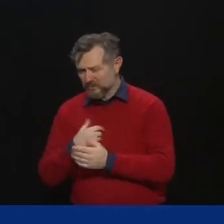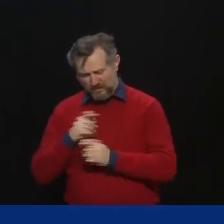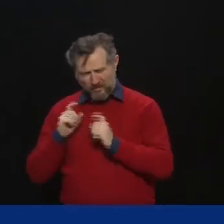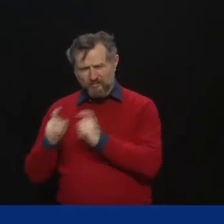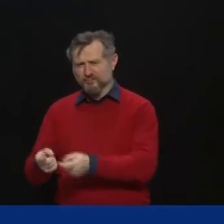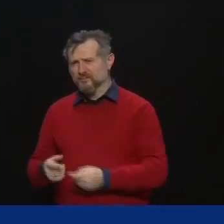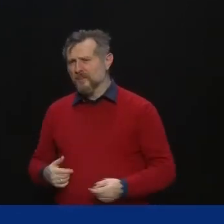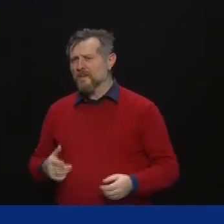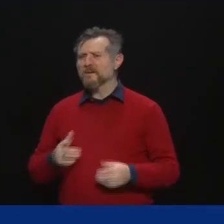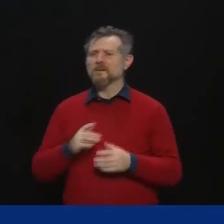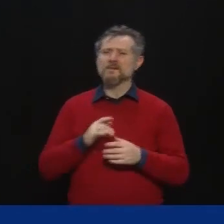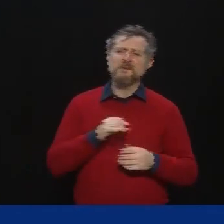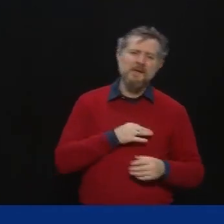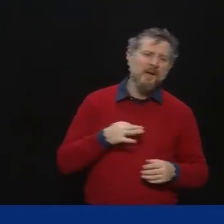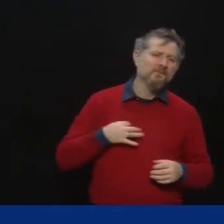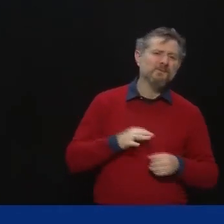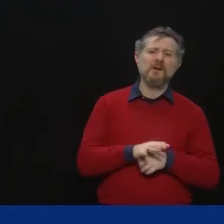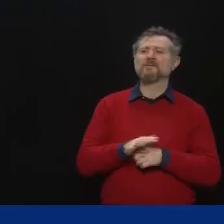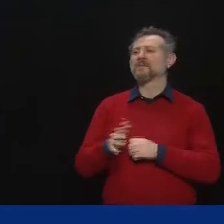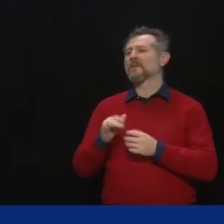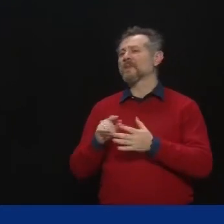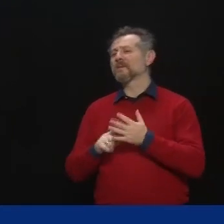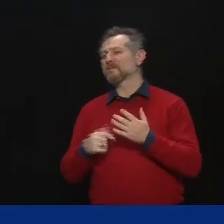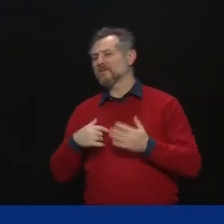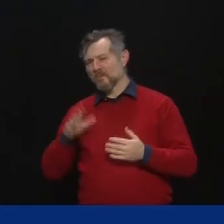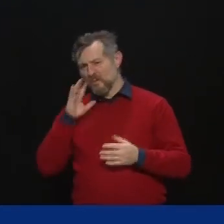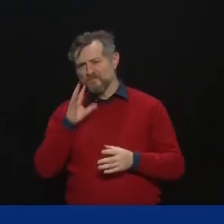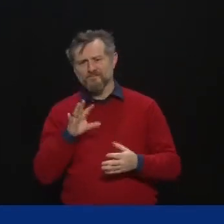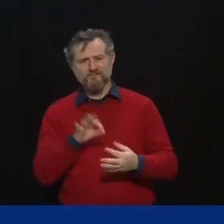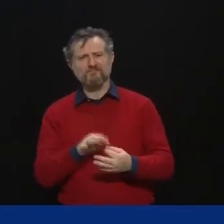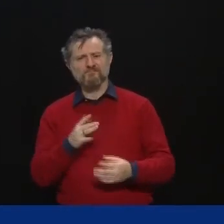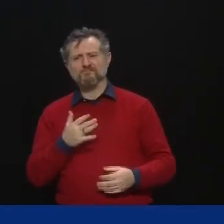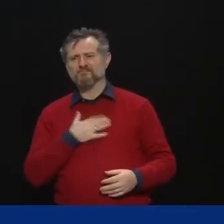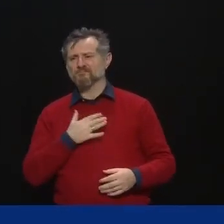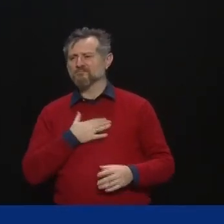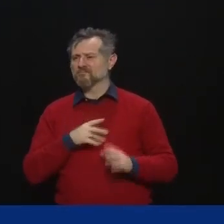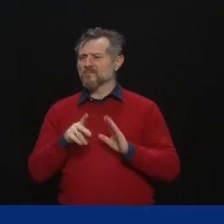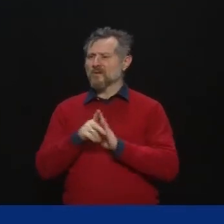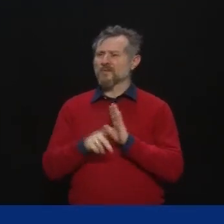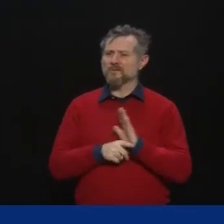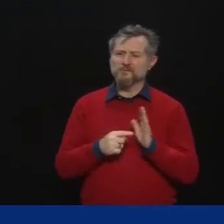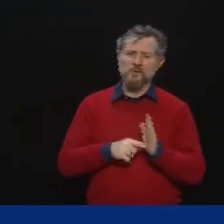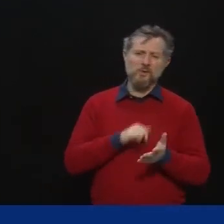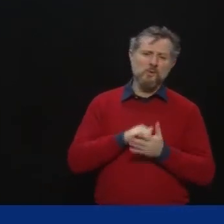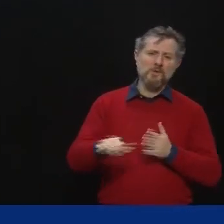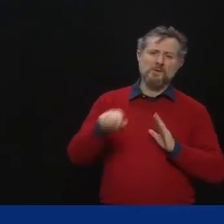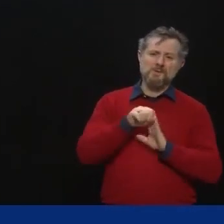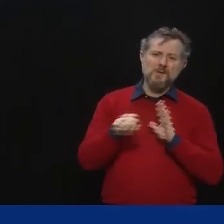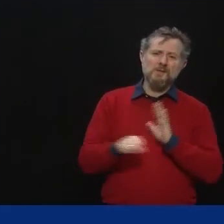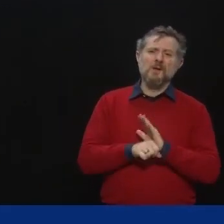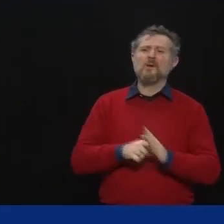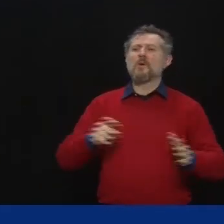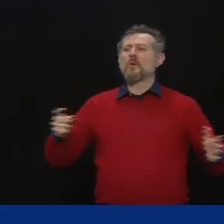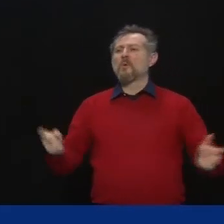THAN LENDING THE SUPPORT TO THEM AND HAVING THE SPOT CHECKS AND PROVIDING THE ASSISTANCE BECAUSE WE HAVE BEEN ASKED FOR HELP. WE'LL GIVE THEM RESOURCES AND